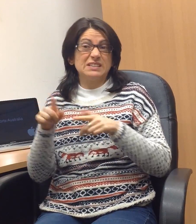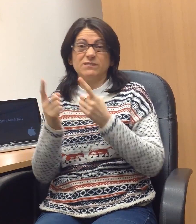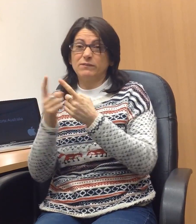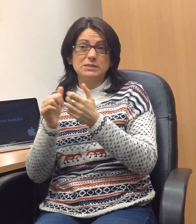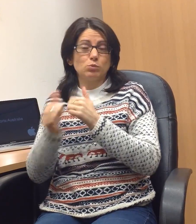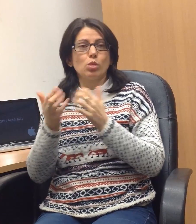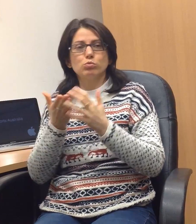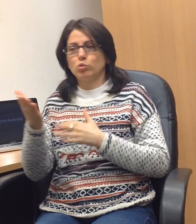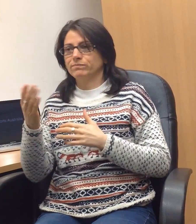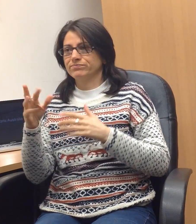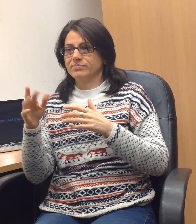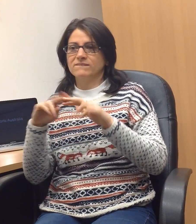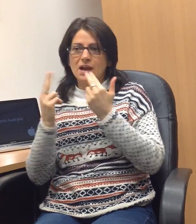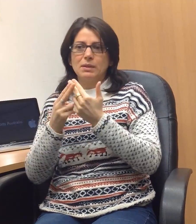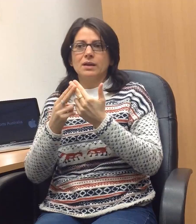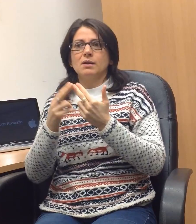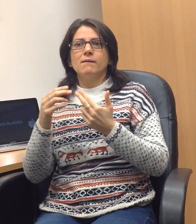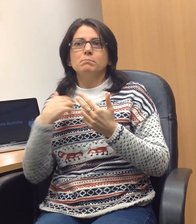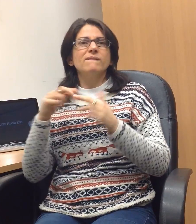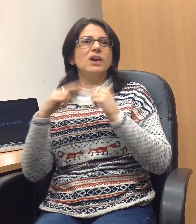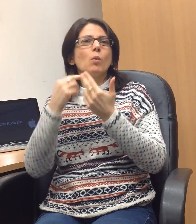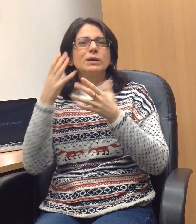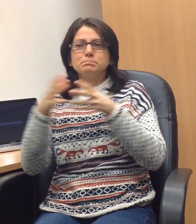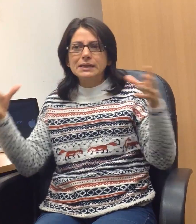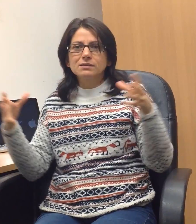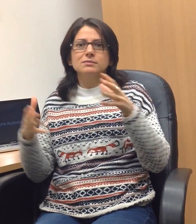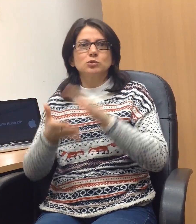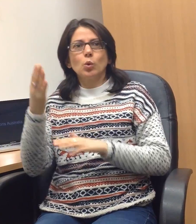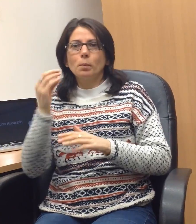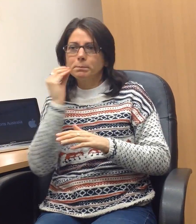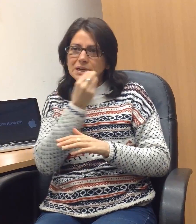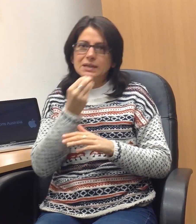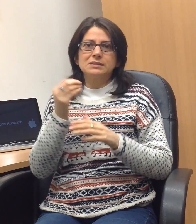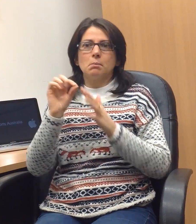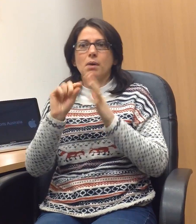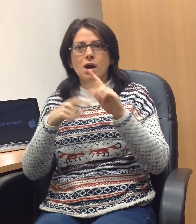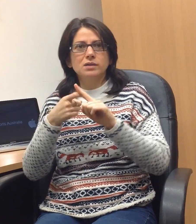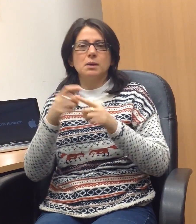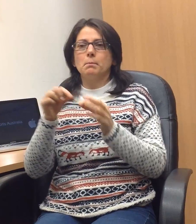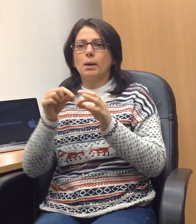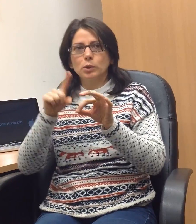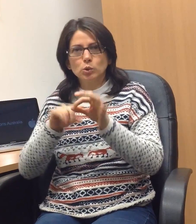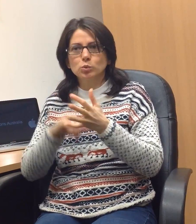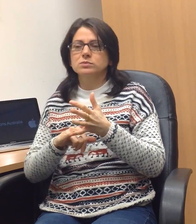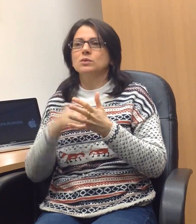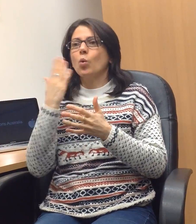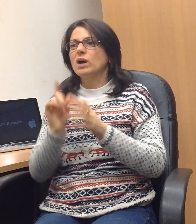We would go to picnics, parks and barbecues and play sports with everyone.